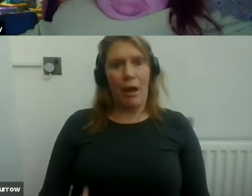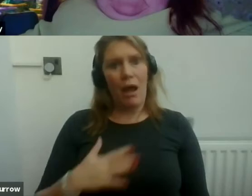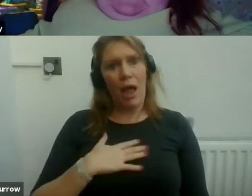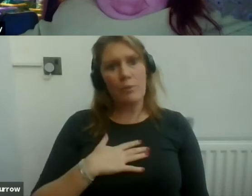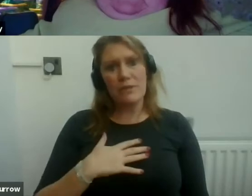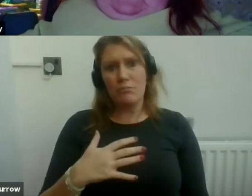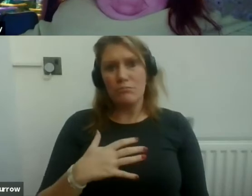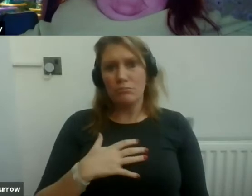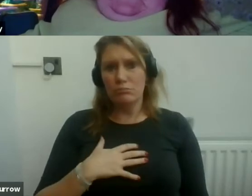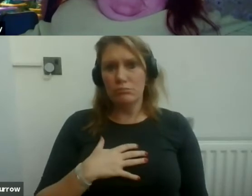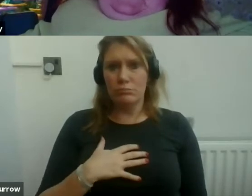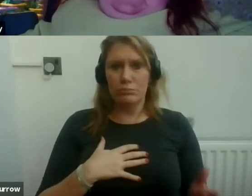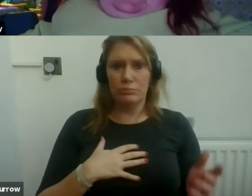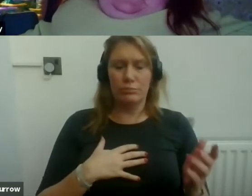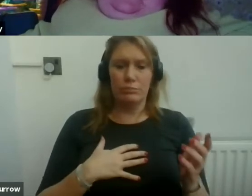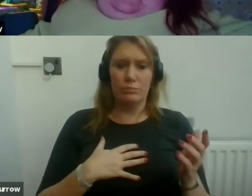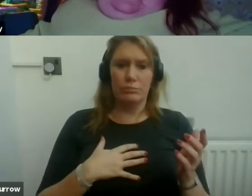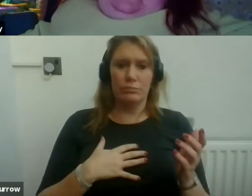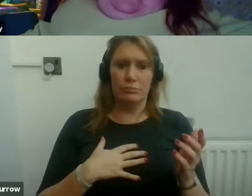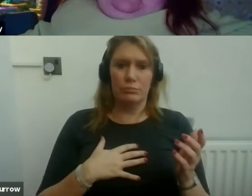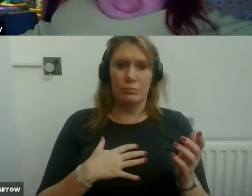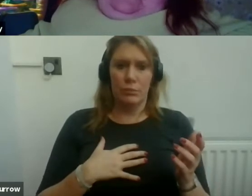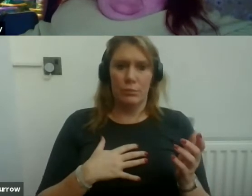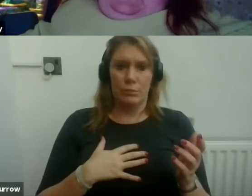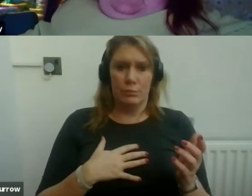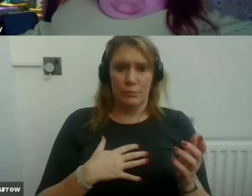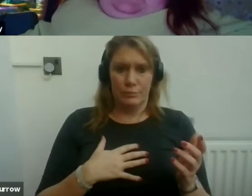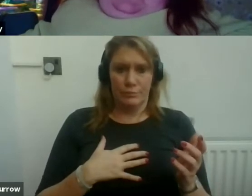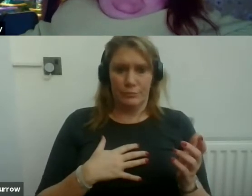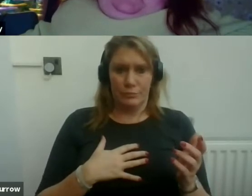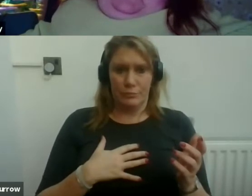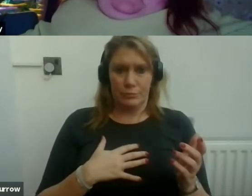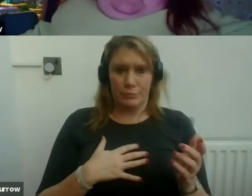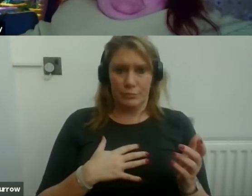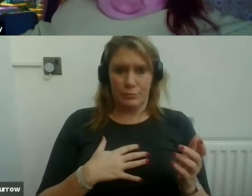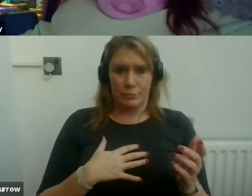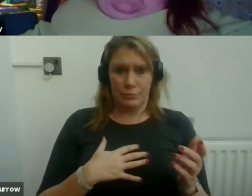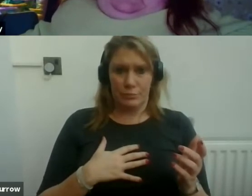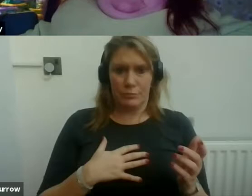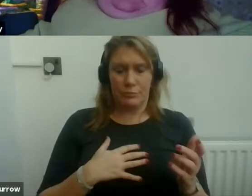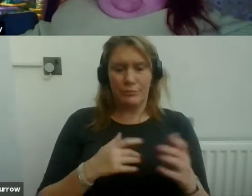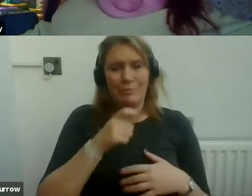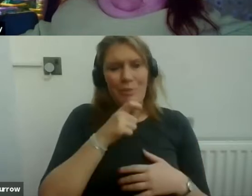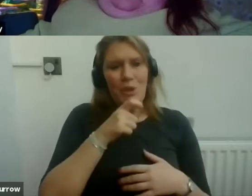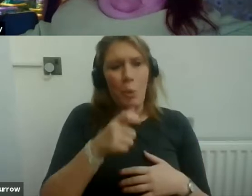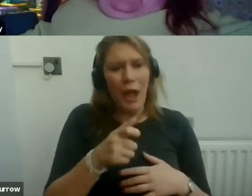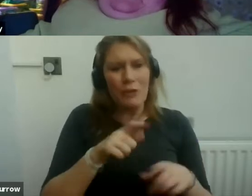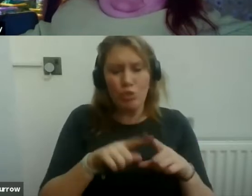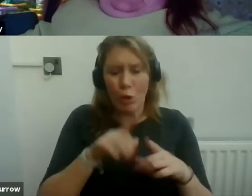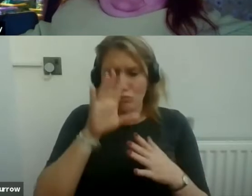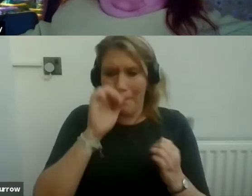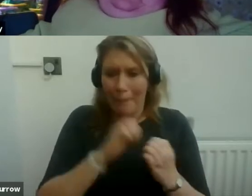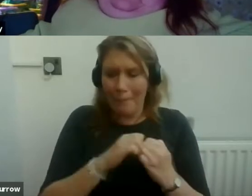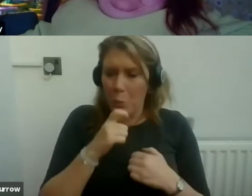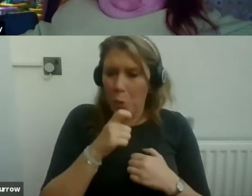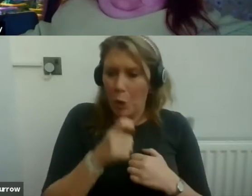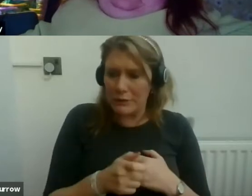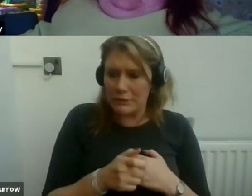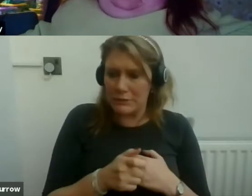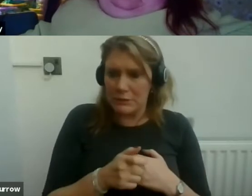the, there's a word. It's about not being